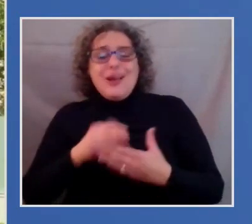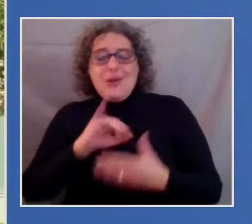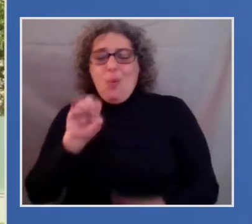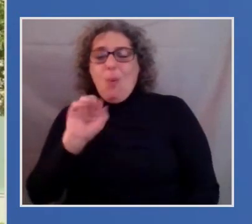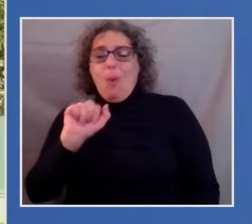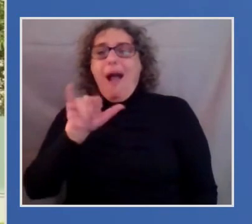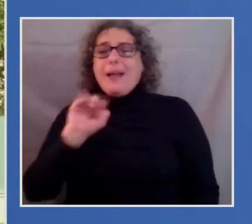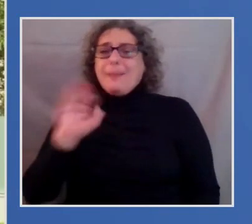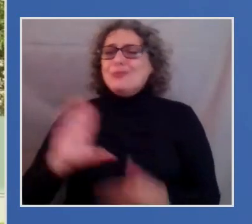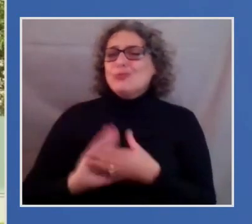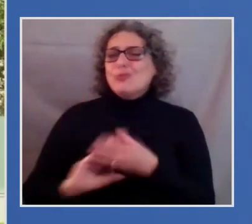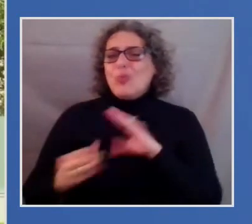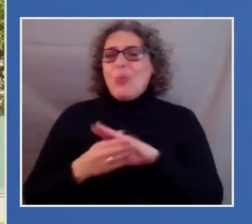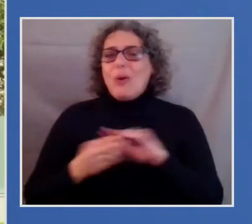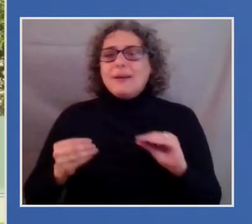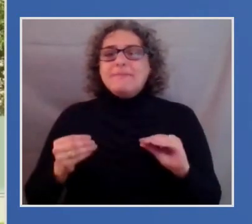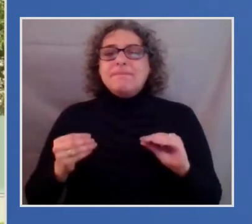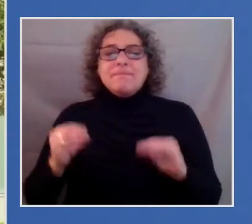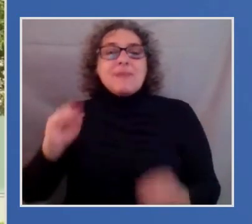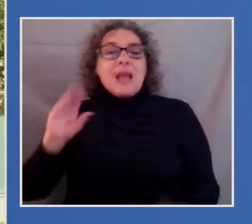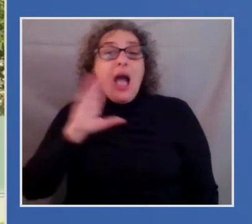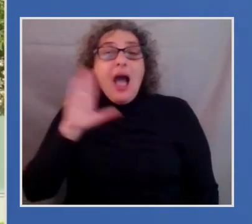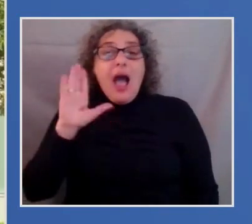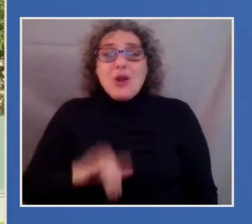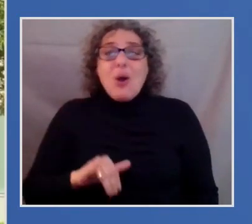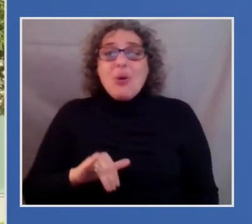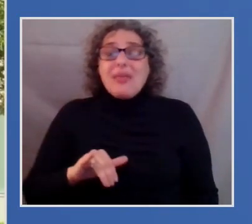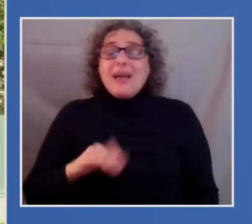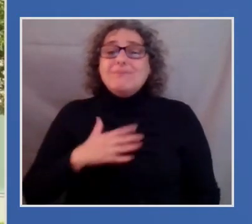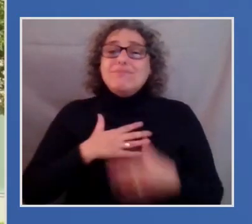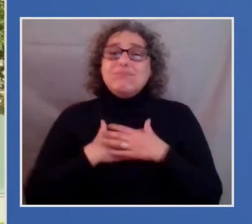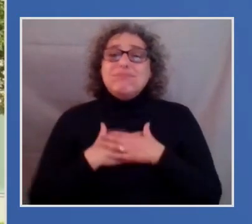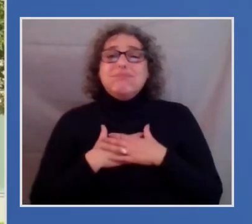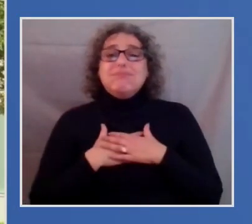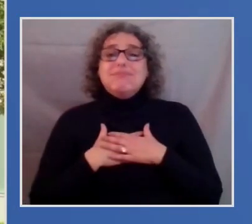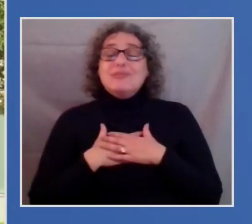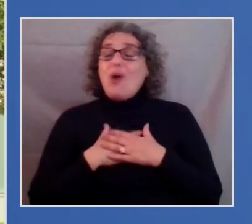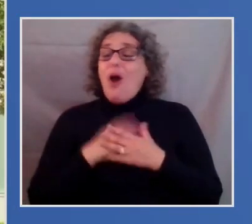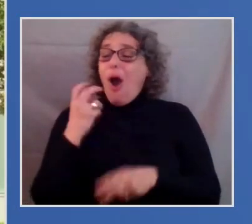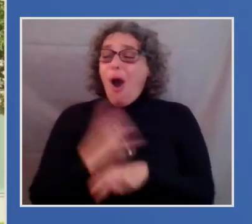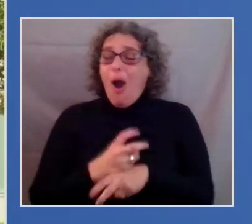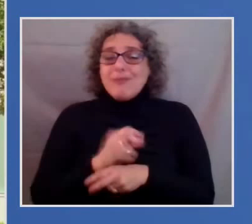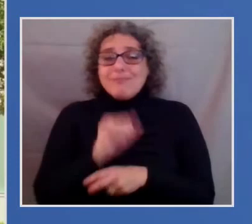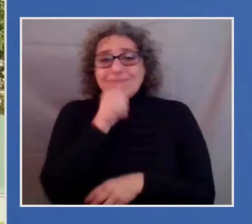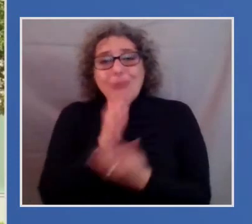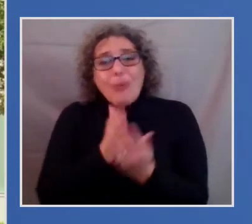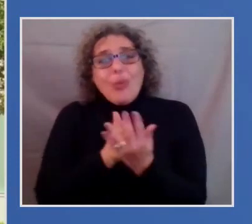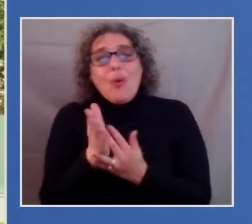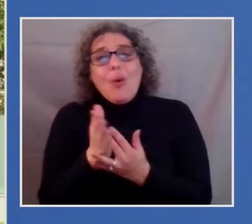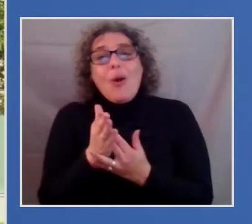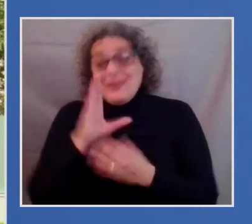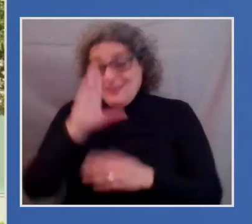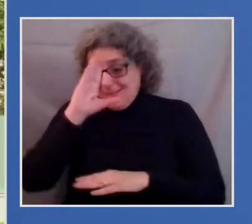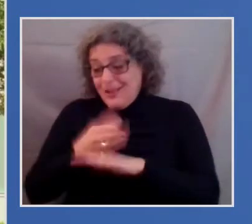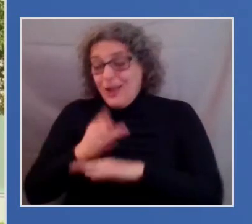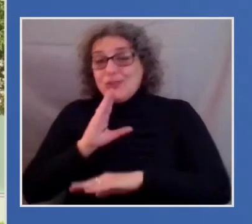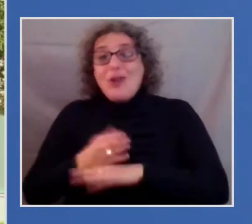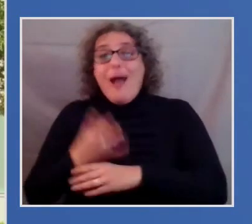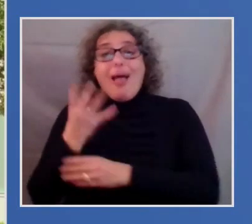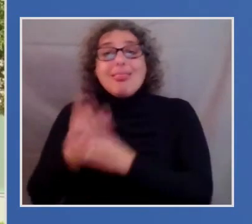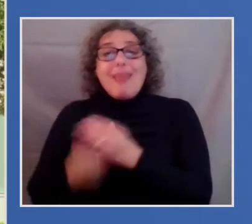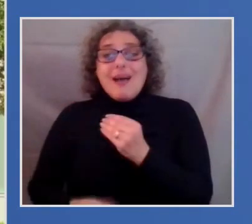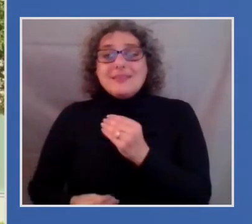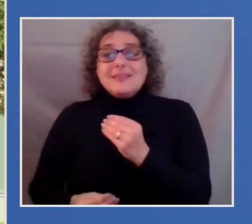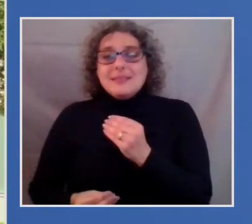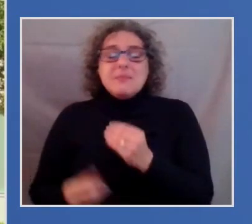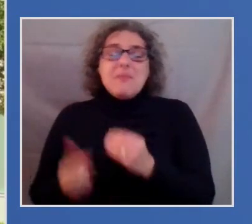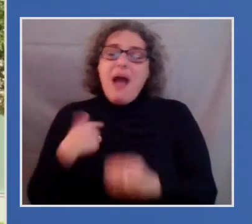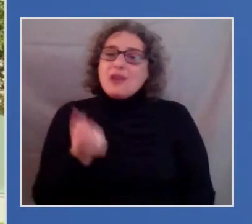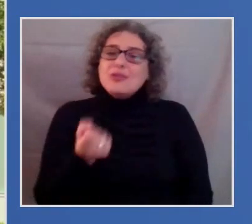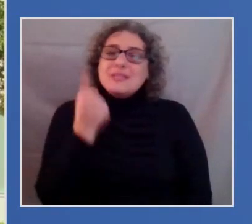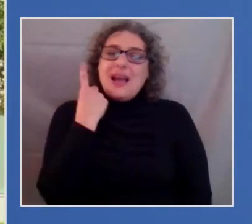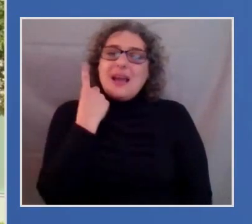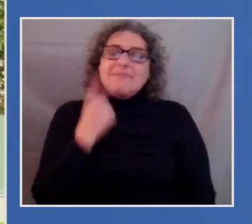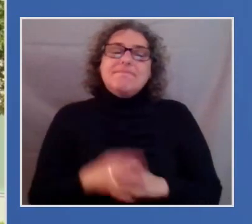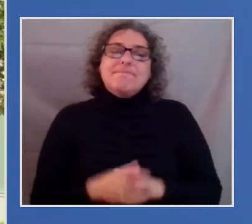18.6 MILLION GOOD PAYING JOBS.